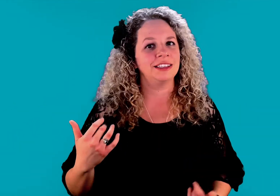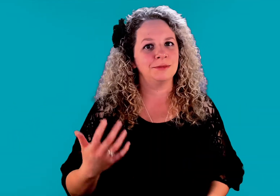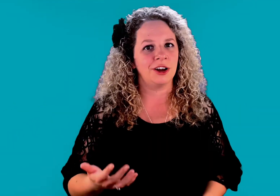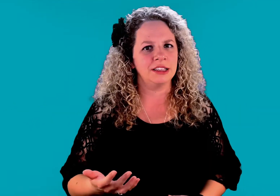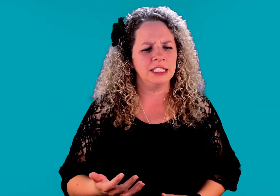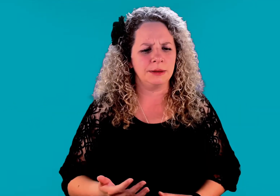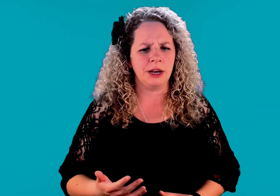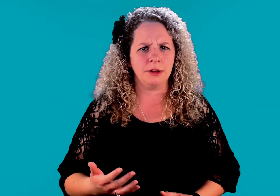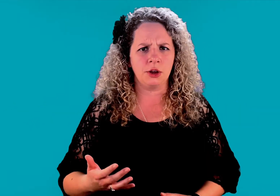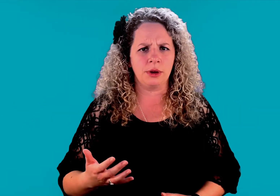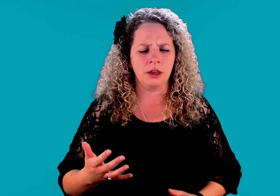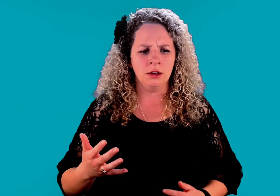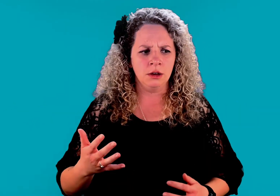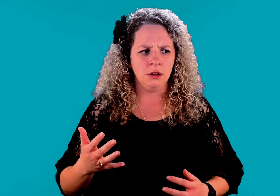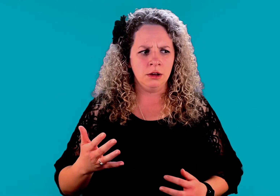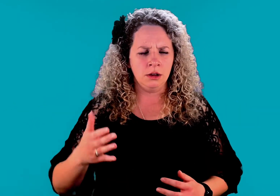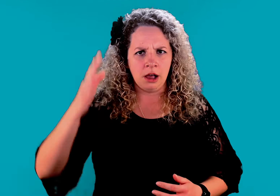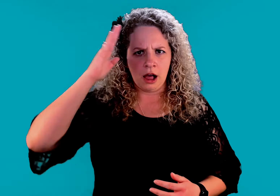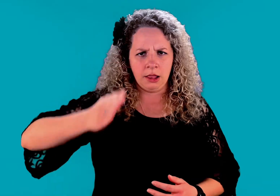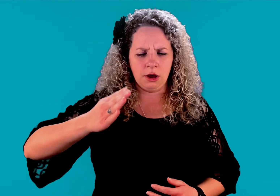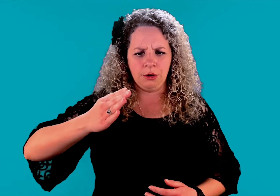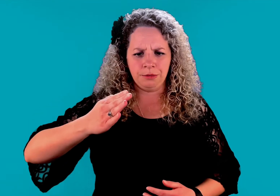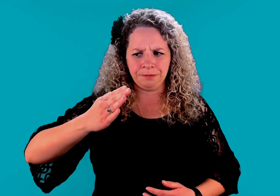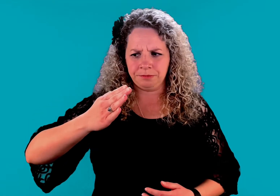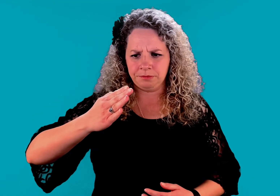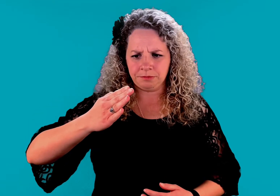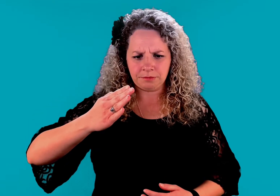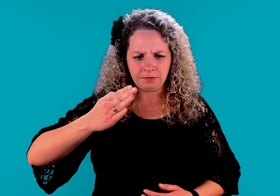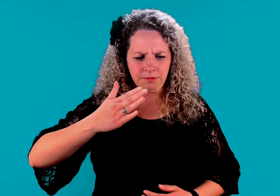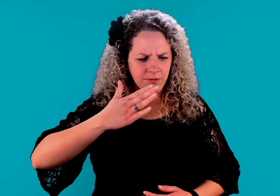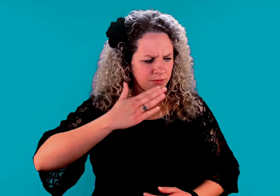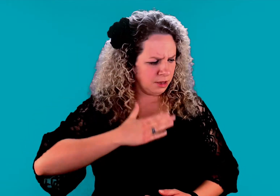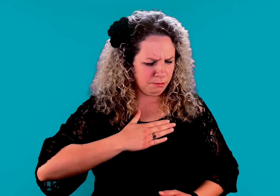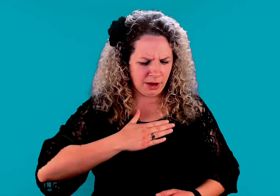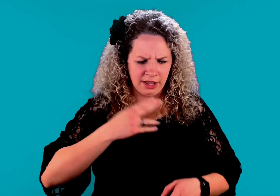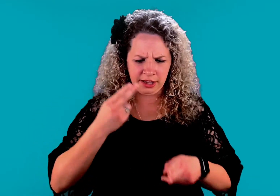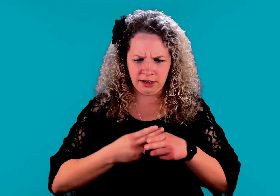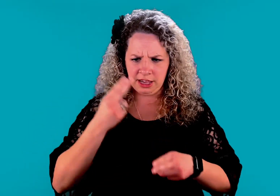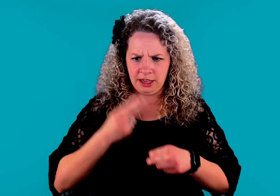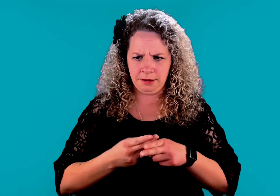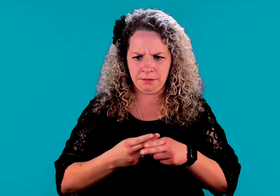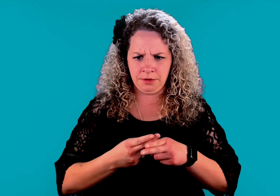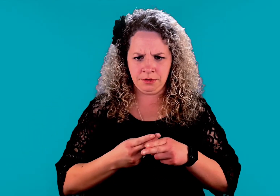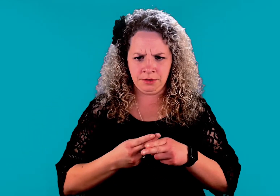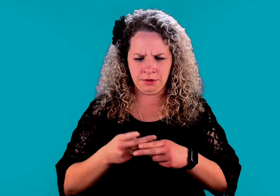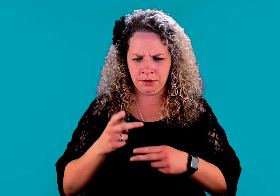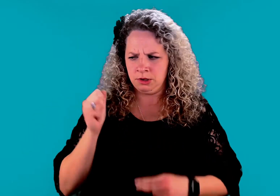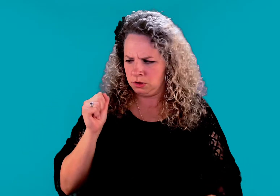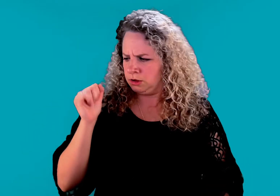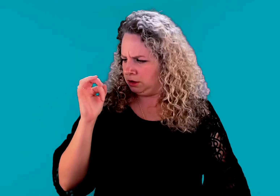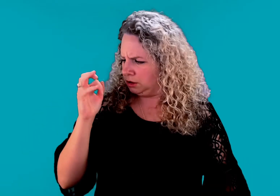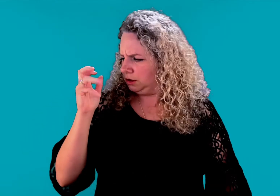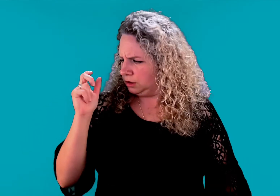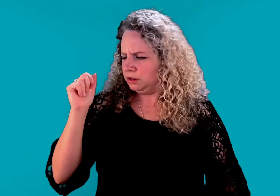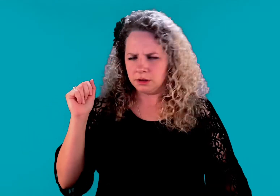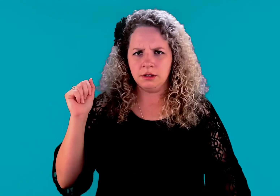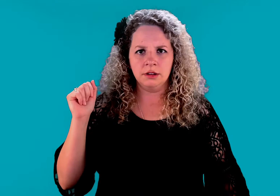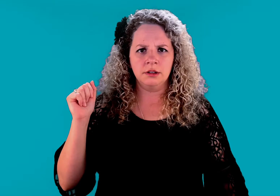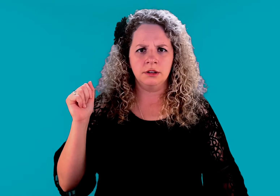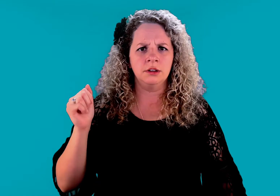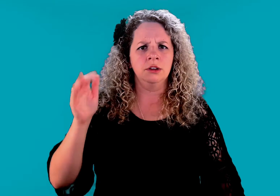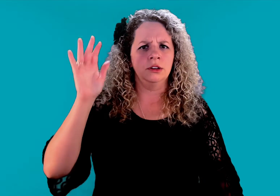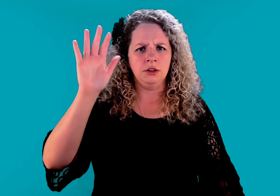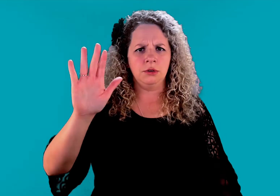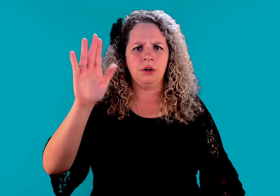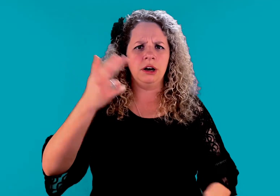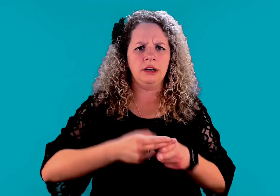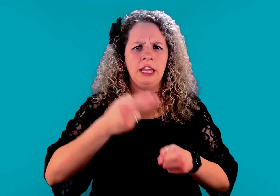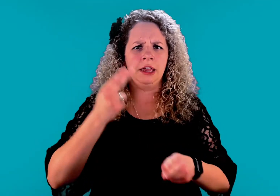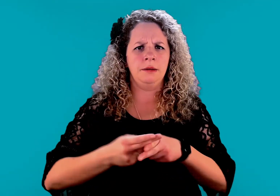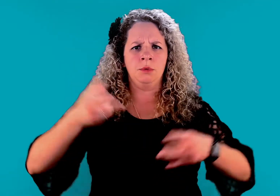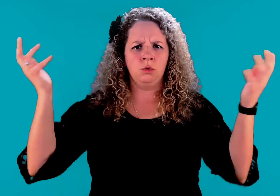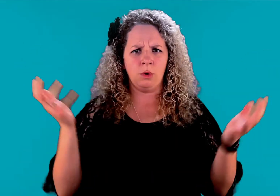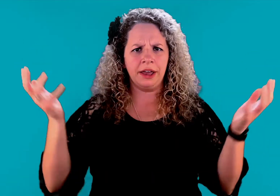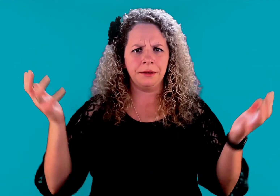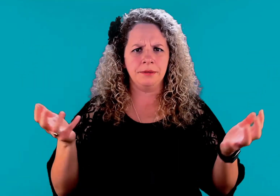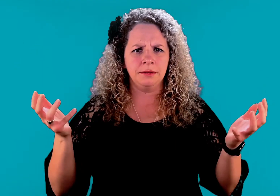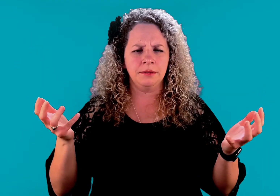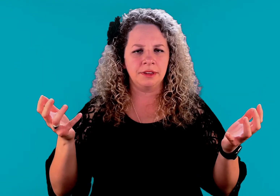talking to someone. I'm not going HELLO MY NAME *gestures fingerspelling*. YOUR NAME WHAT. OKAY,